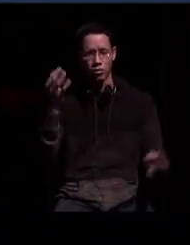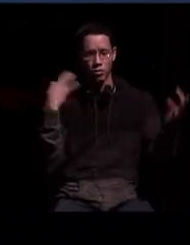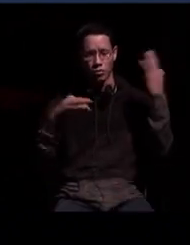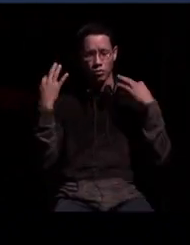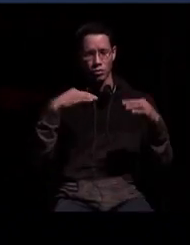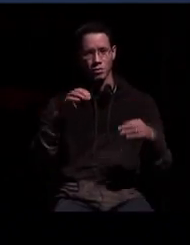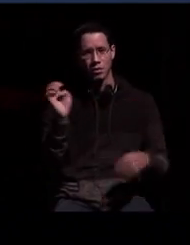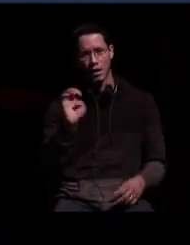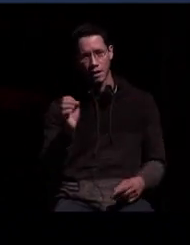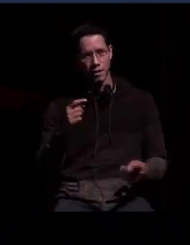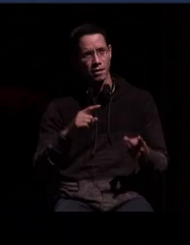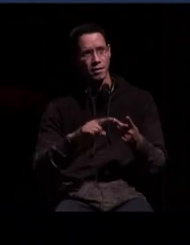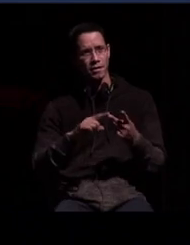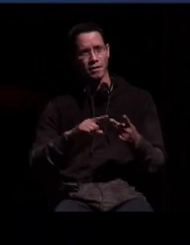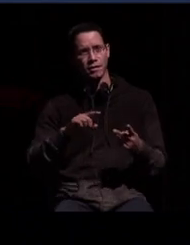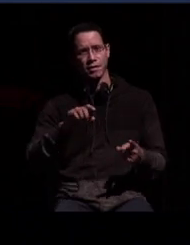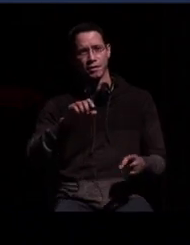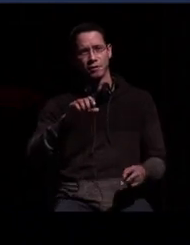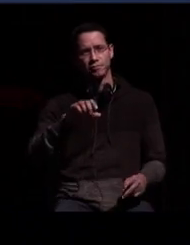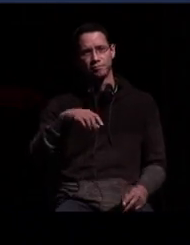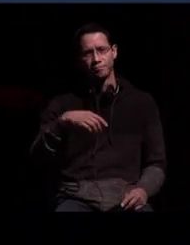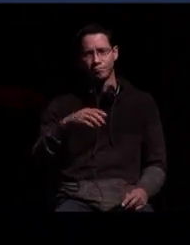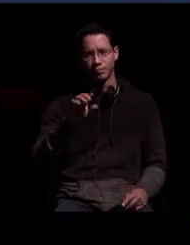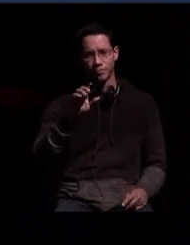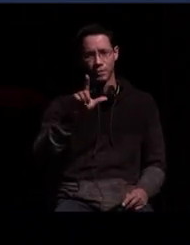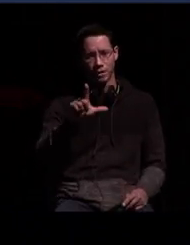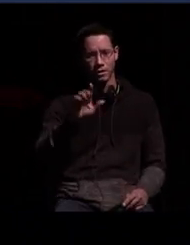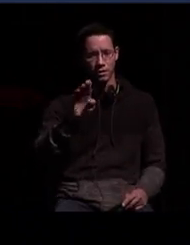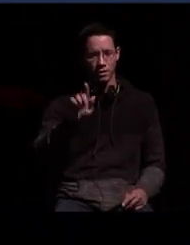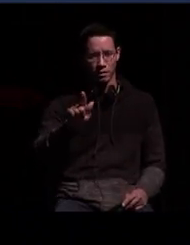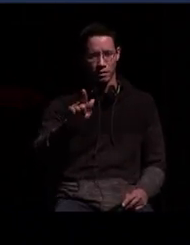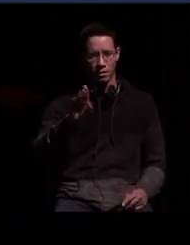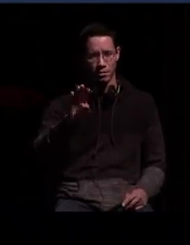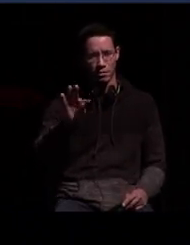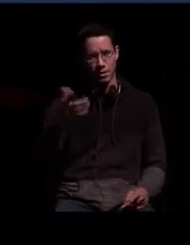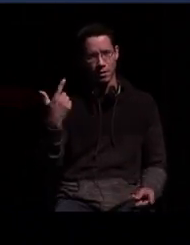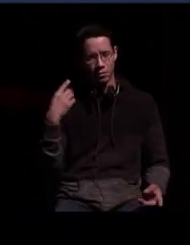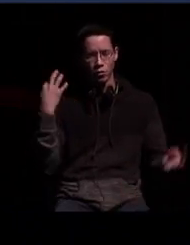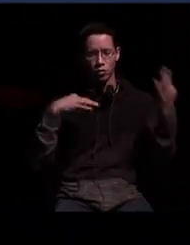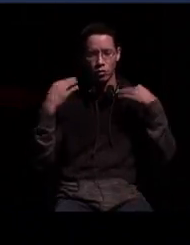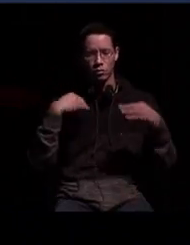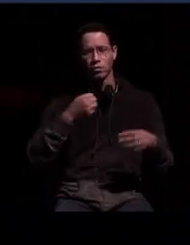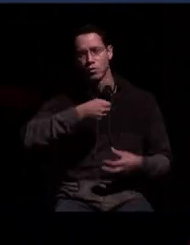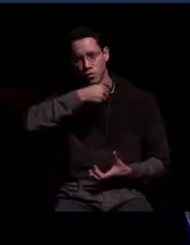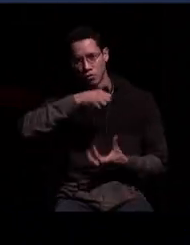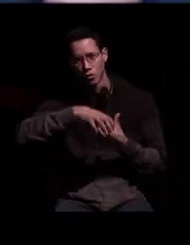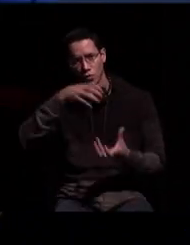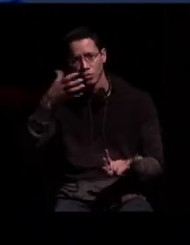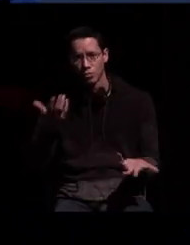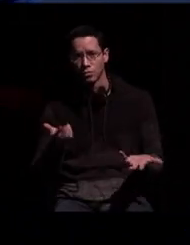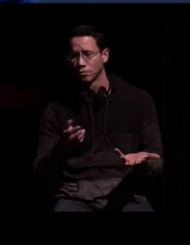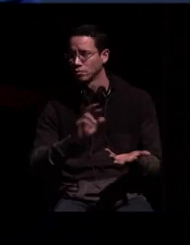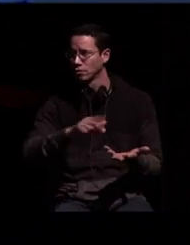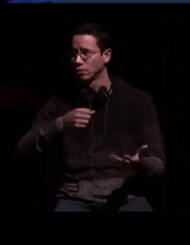LGBT tourism. They are niches. Elderly tourism. The generation that gets older with money in their pockets